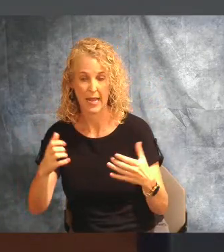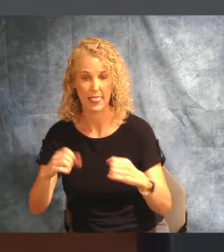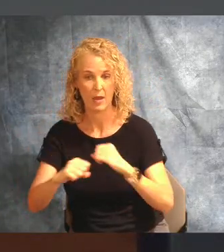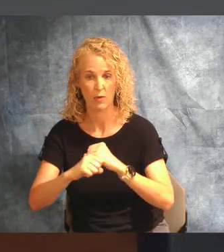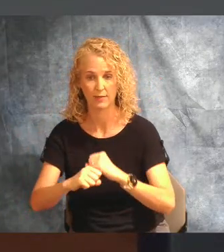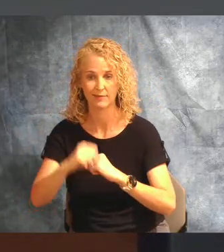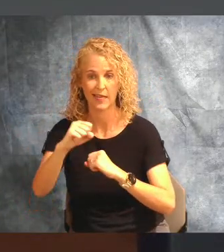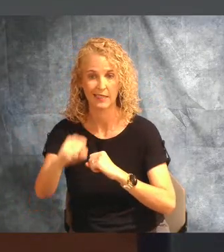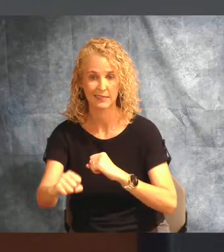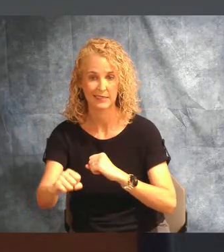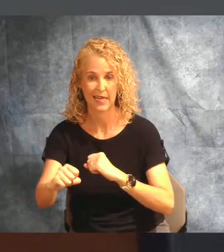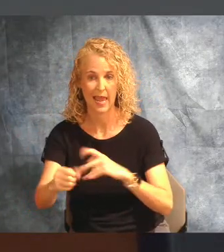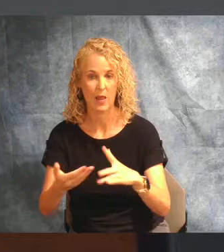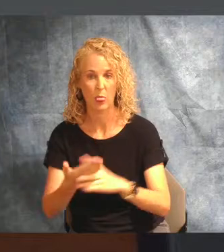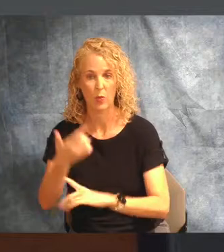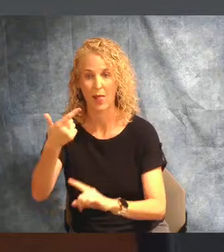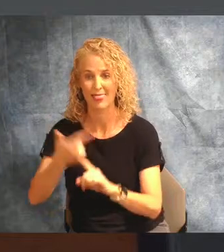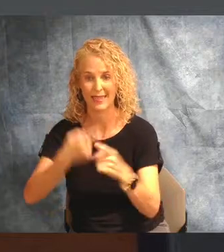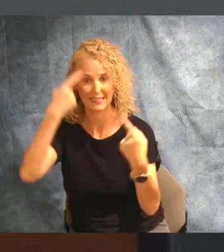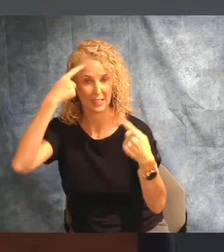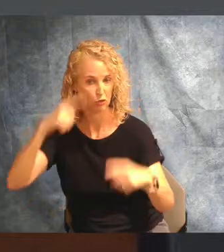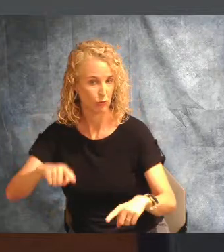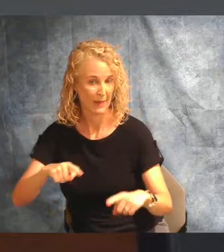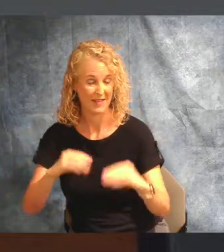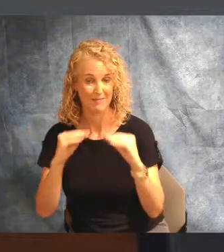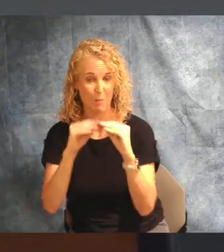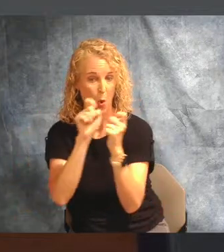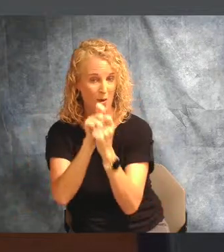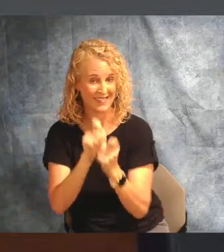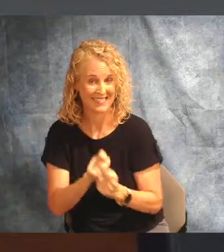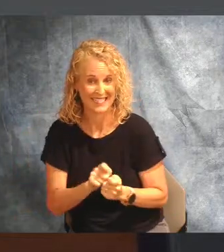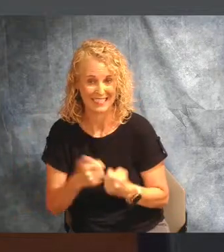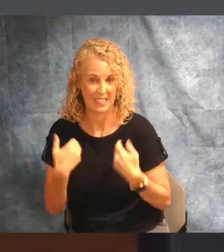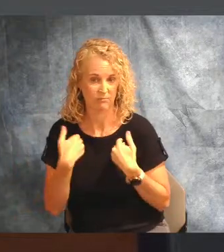through through a lease agreement. So I don't have much more information for you than that, but